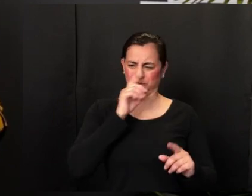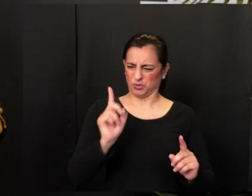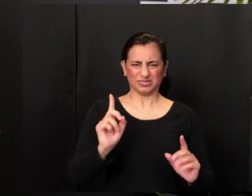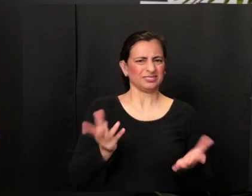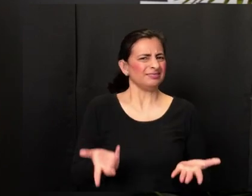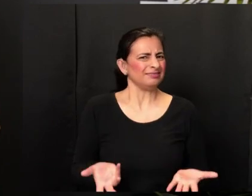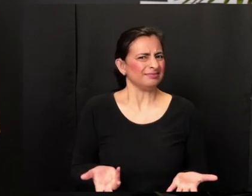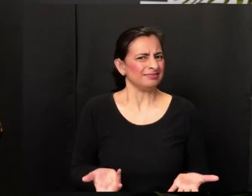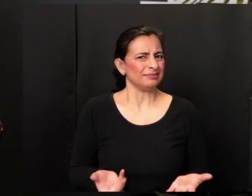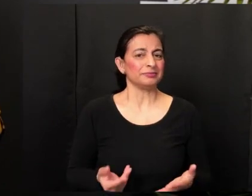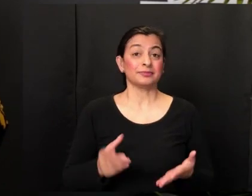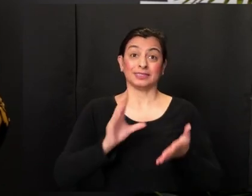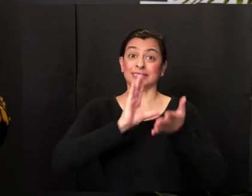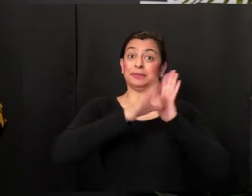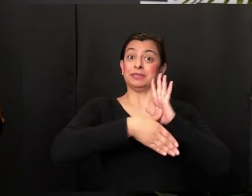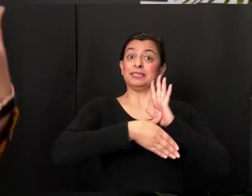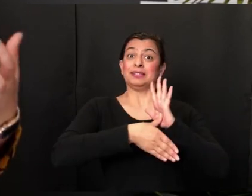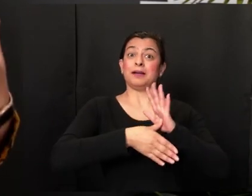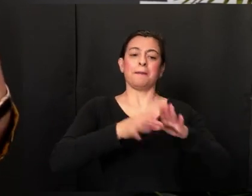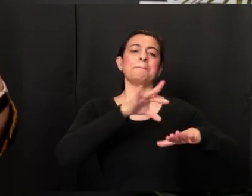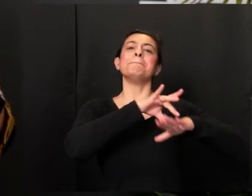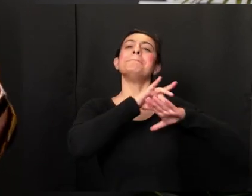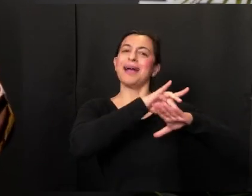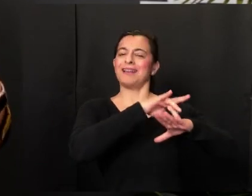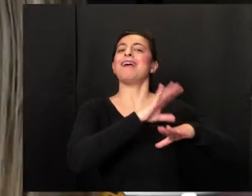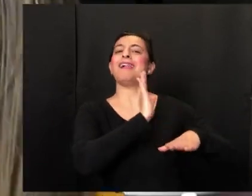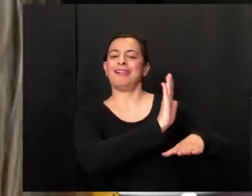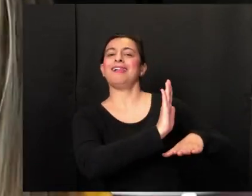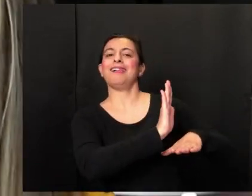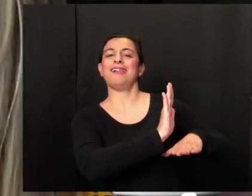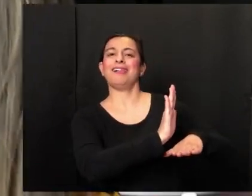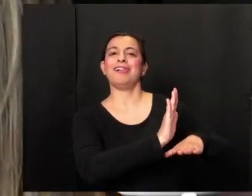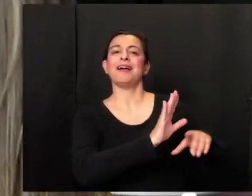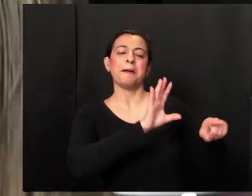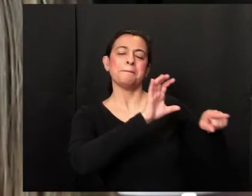saying that something isn’t working the way that it typically should.